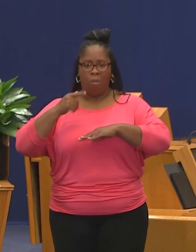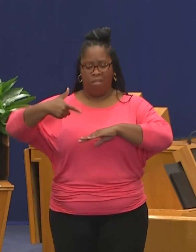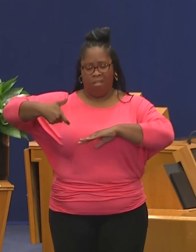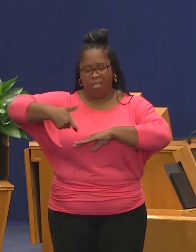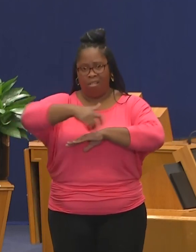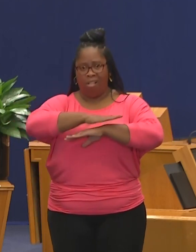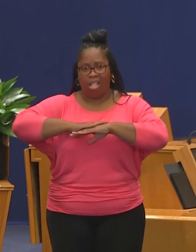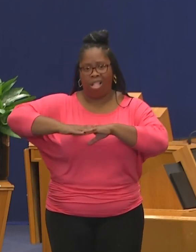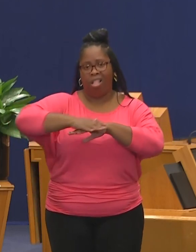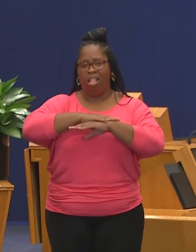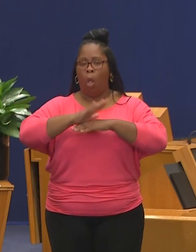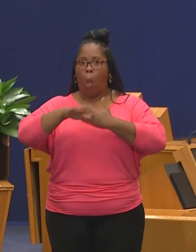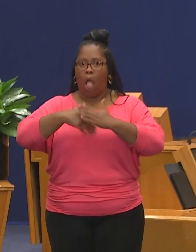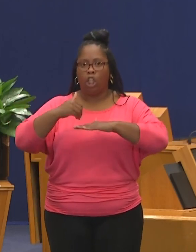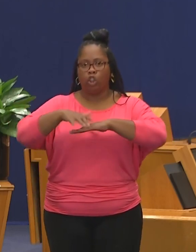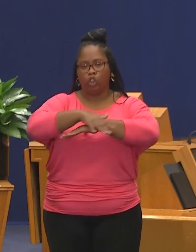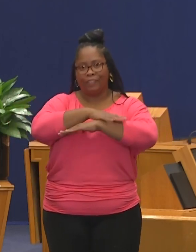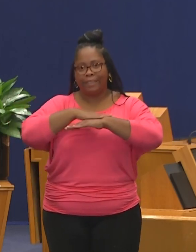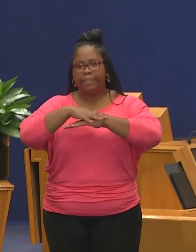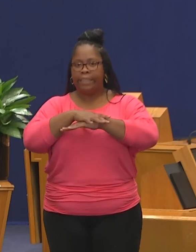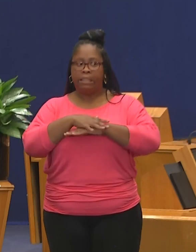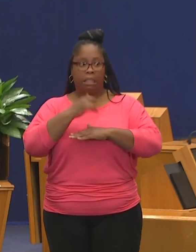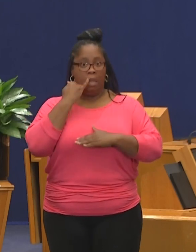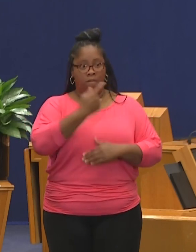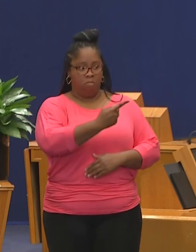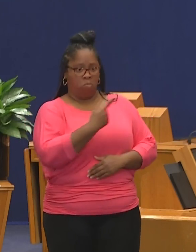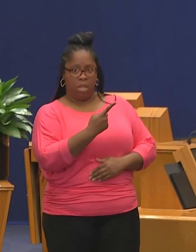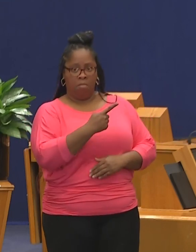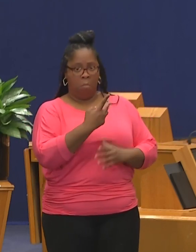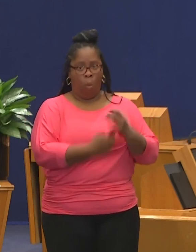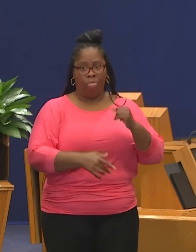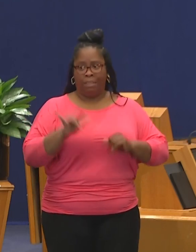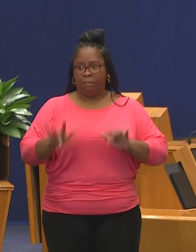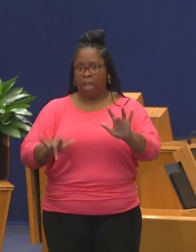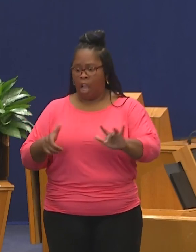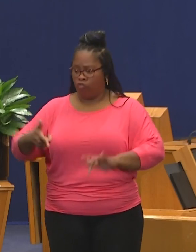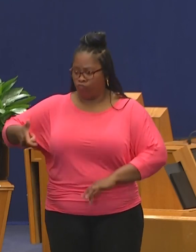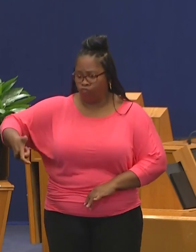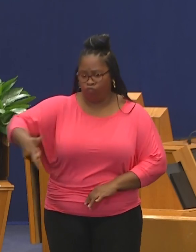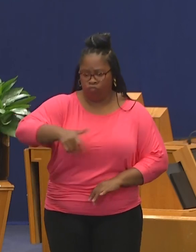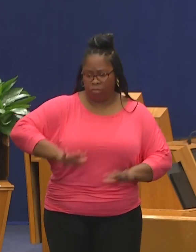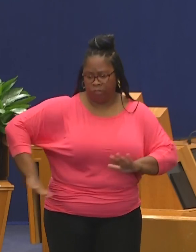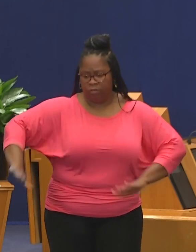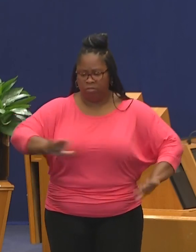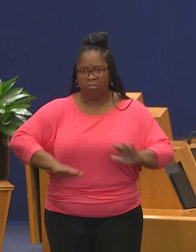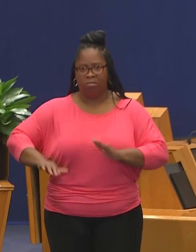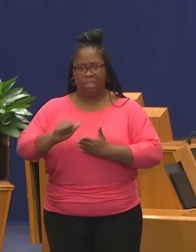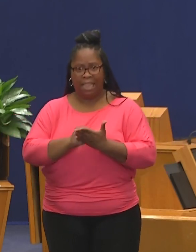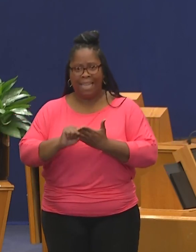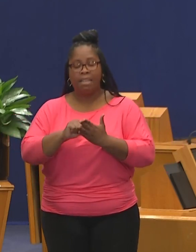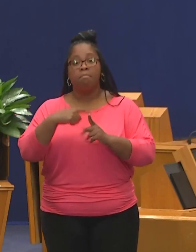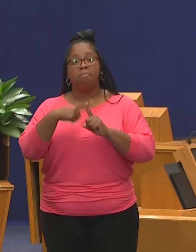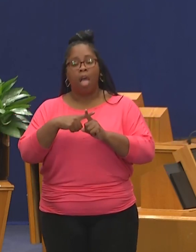NEED TO HAVE ALL SURFACES WIPED DOWN FREQUENTLY, PARTICULARLY THOSE SURFACES THAT YOU'RE BOTH TOUCHING.